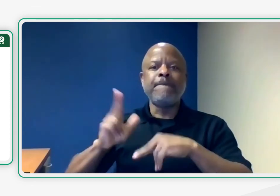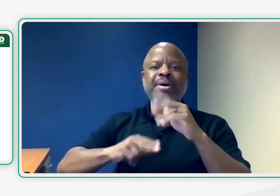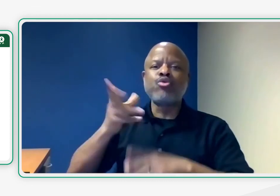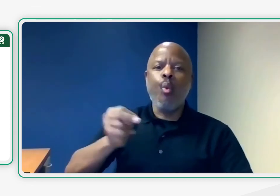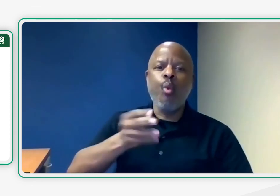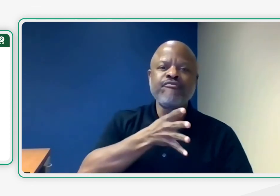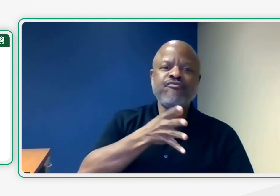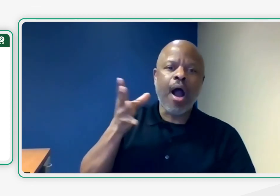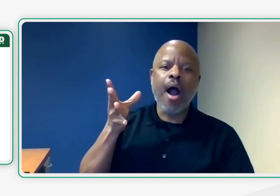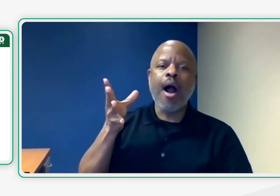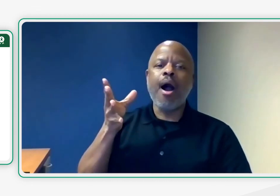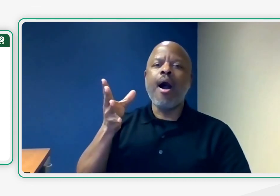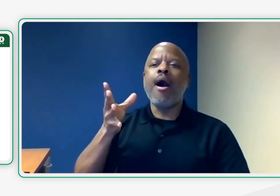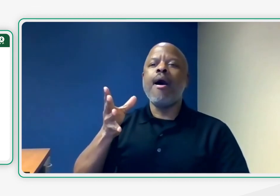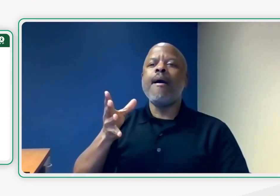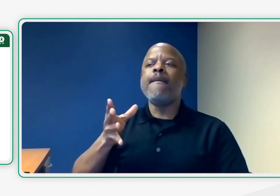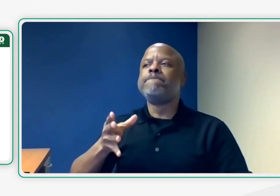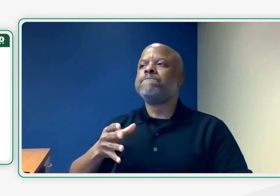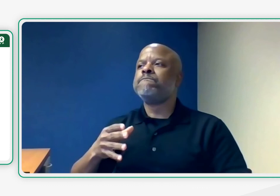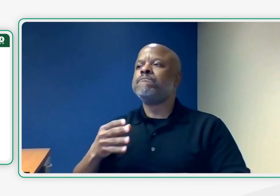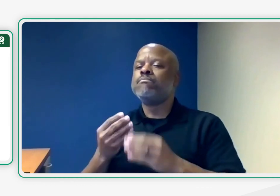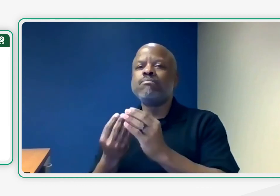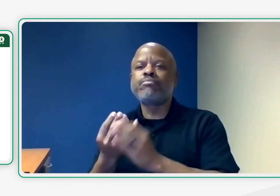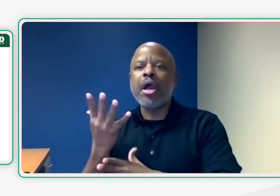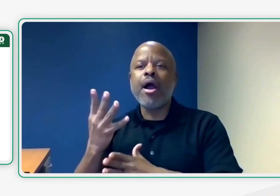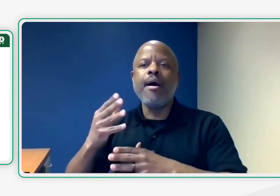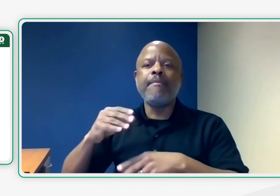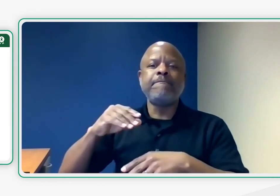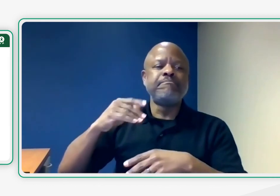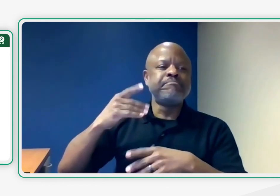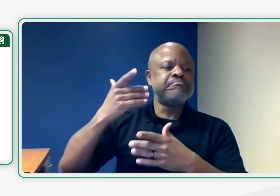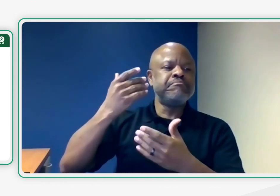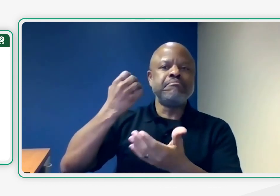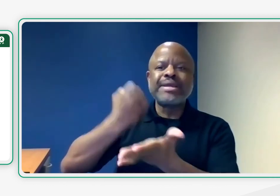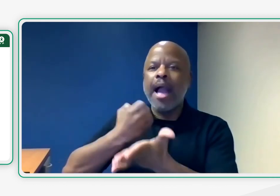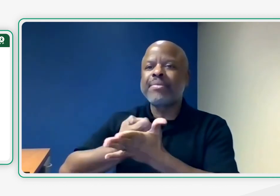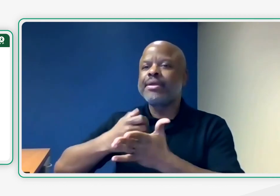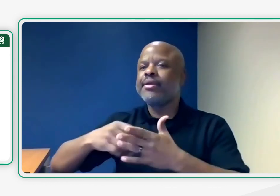those Caribbean areas freed the slaves. And so they could own their own land.